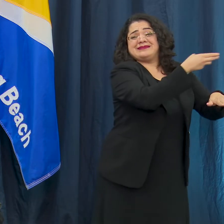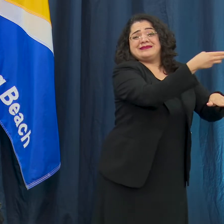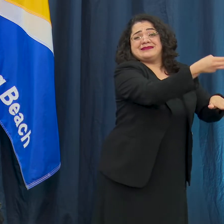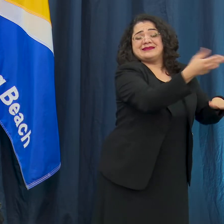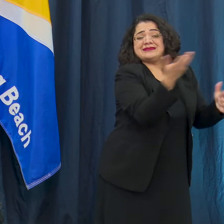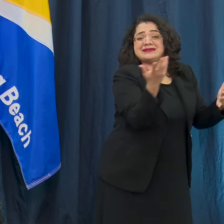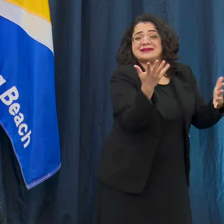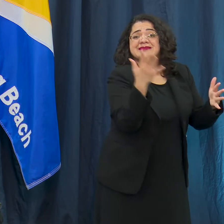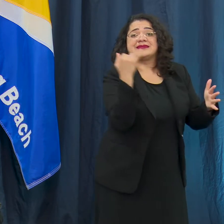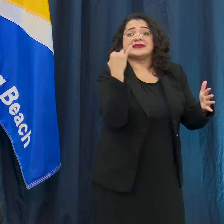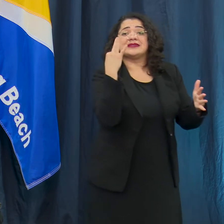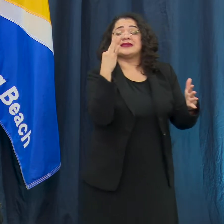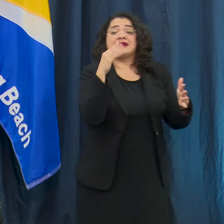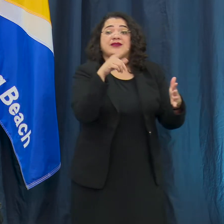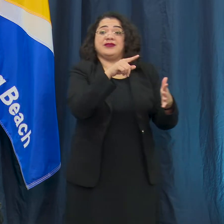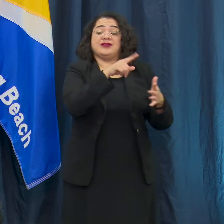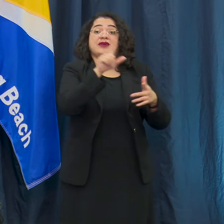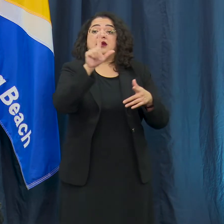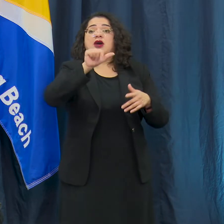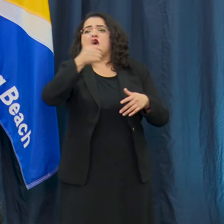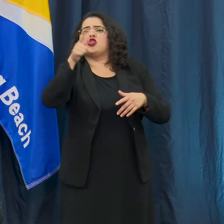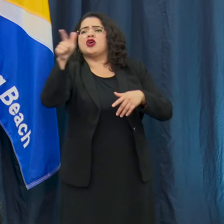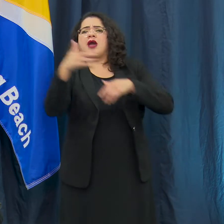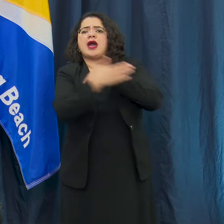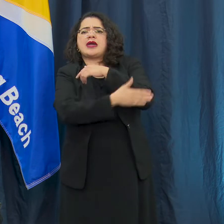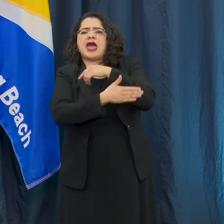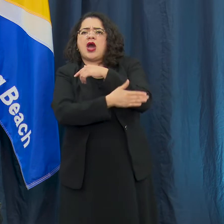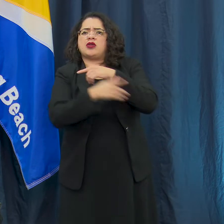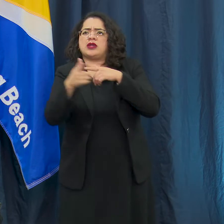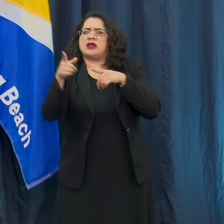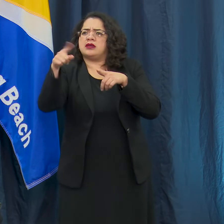beyond our county partners, and that we are continuing the testing and other work